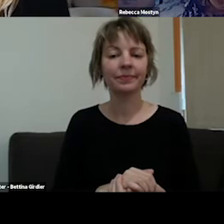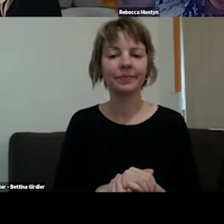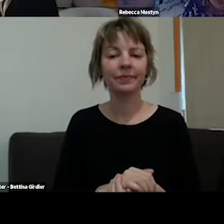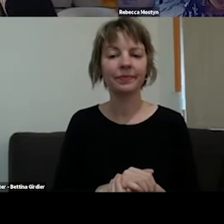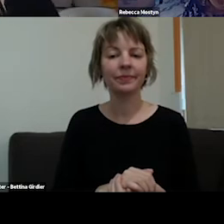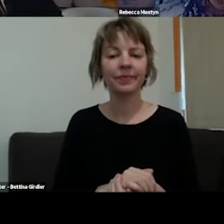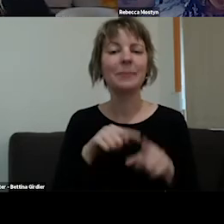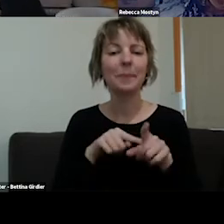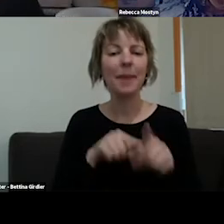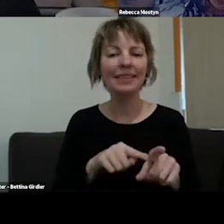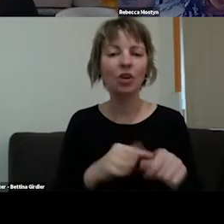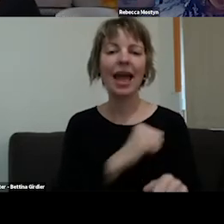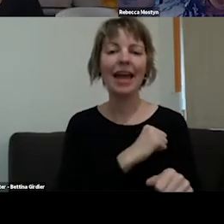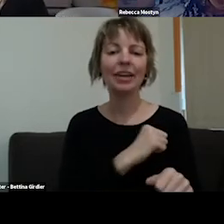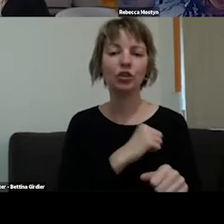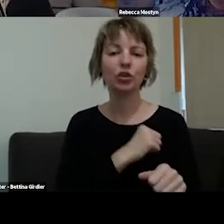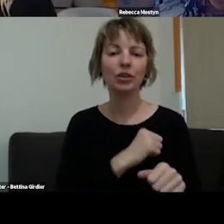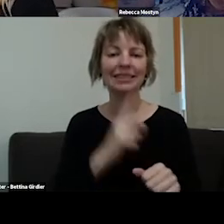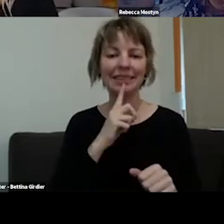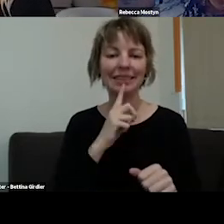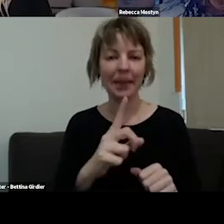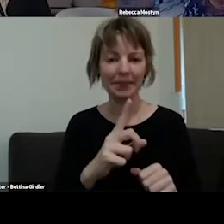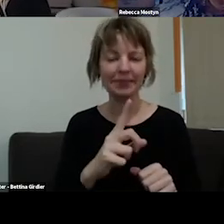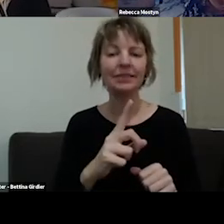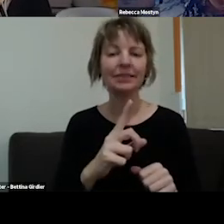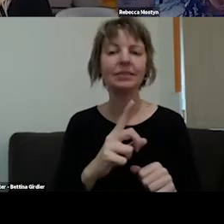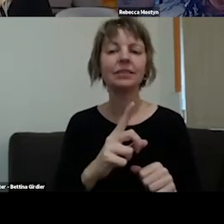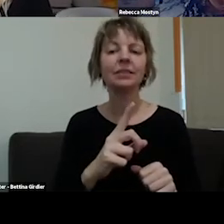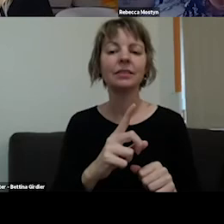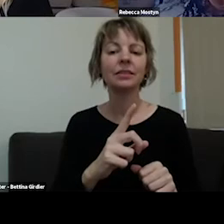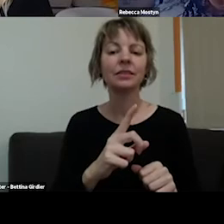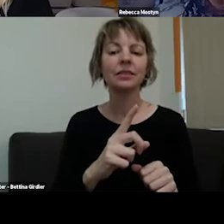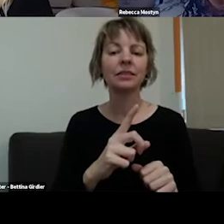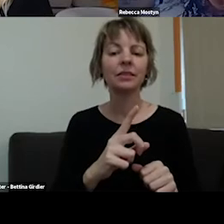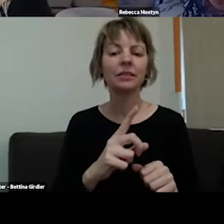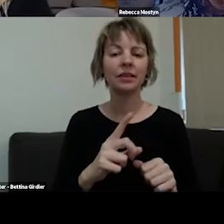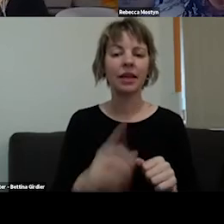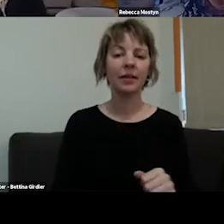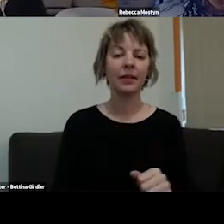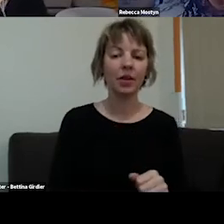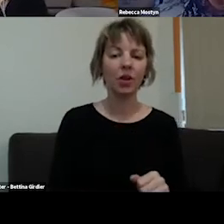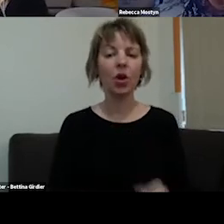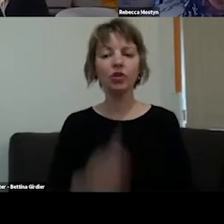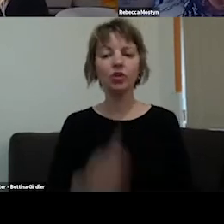So while we can look at correlations between those who participate in each art form and their agreement with the statement,